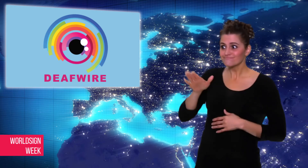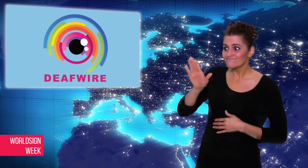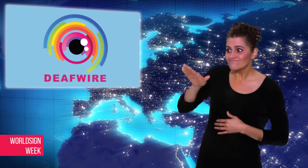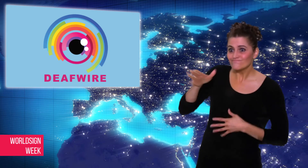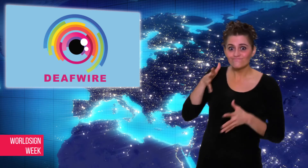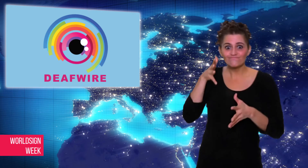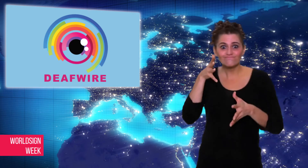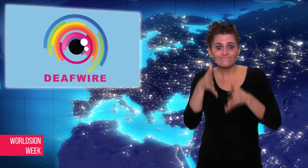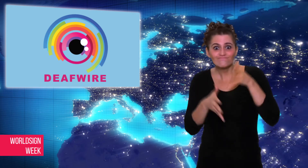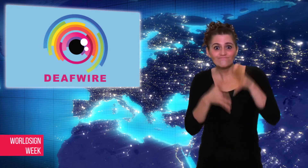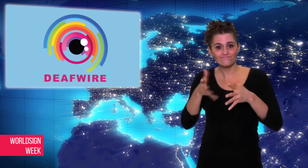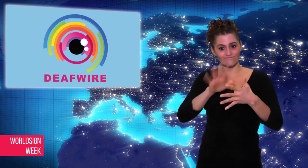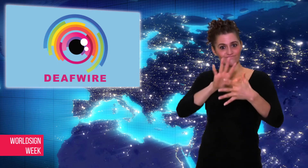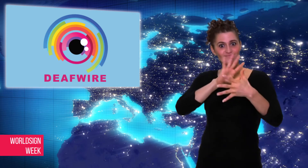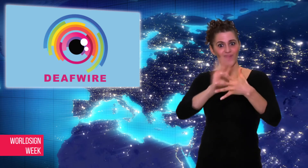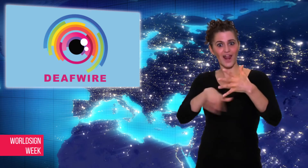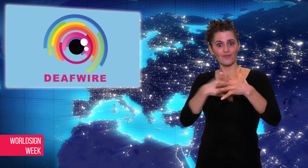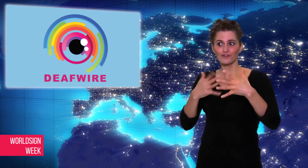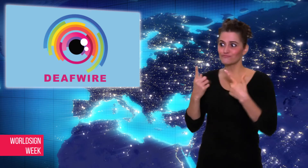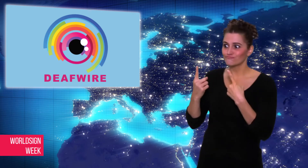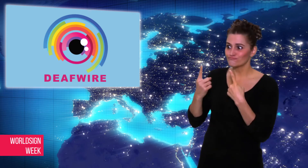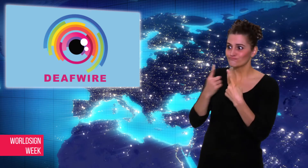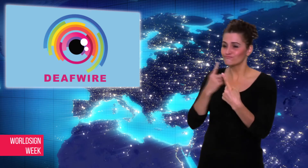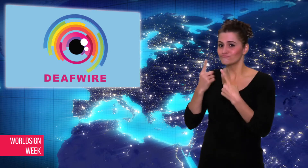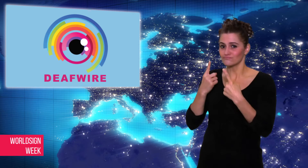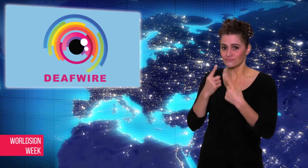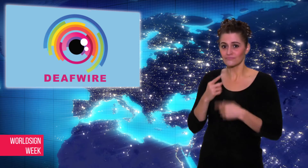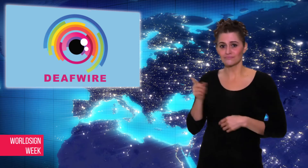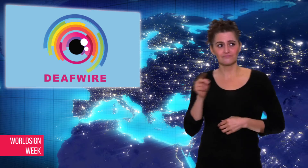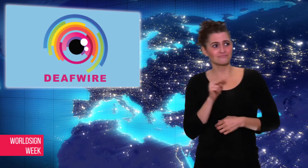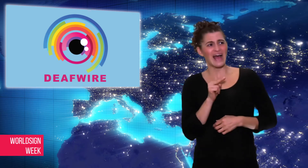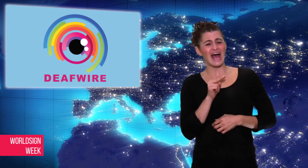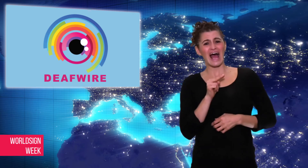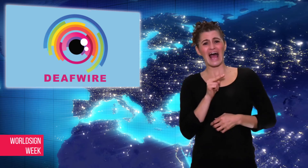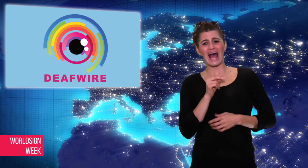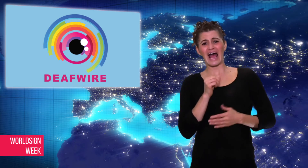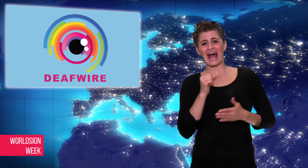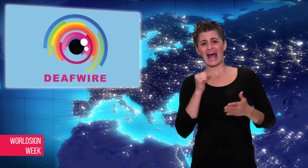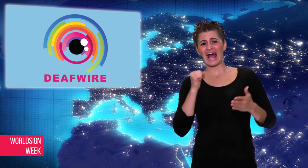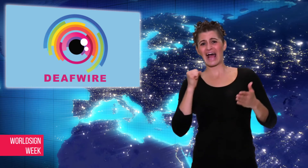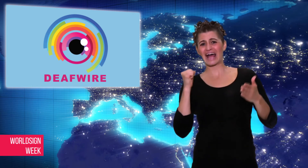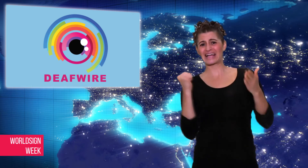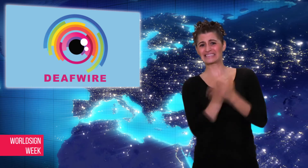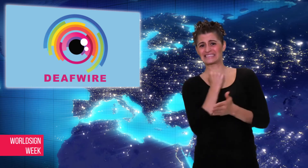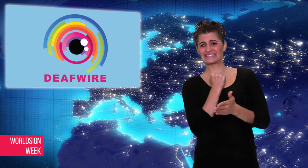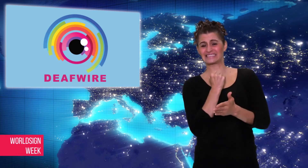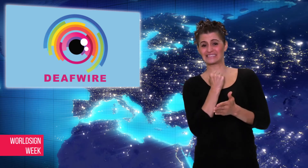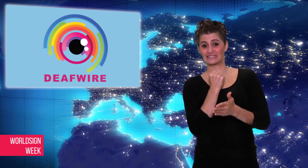with her in sign language. Among